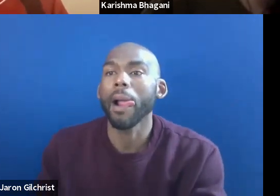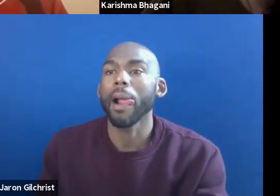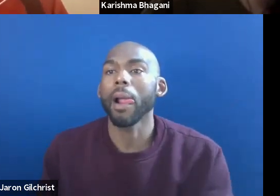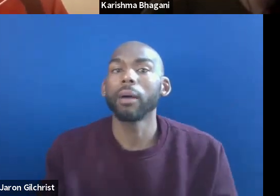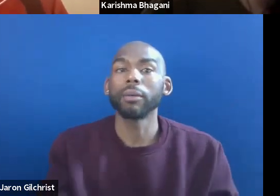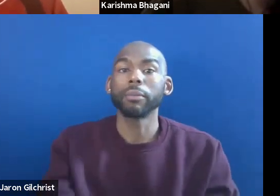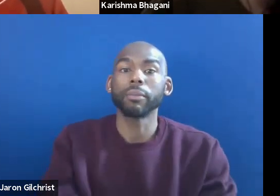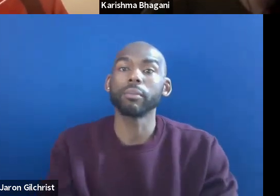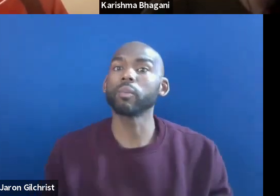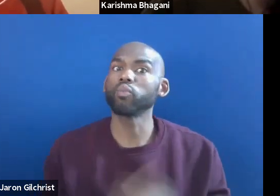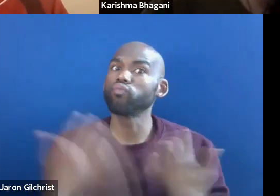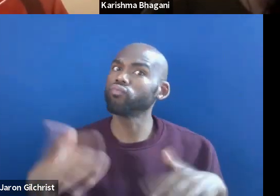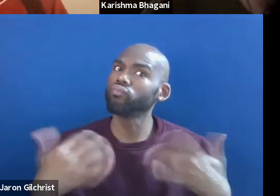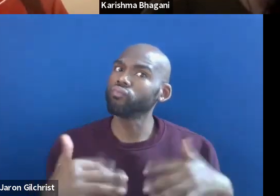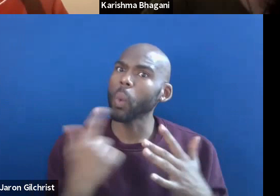What a profound note to end on.